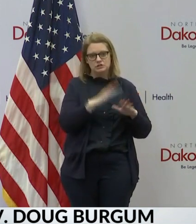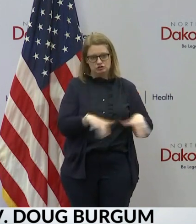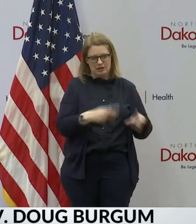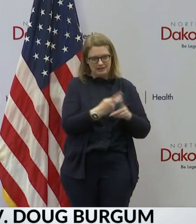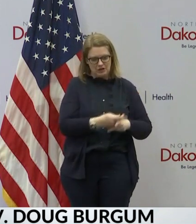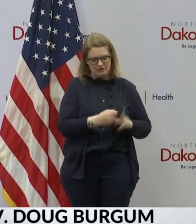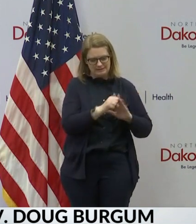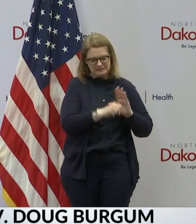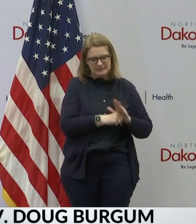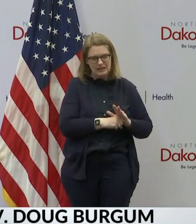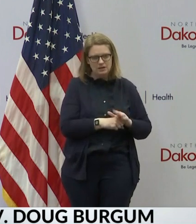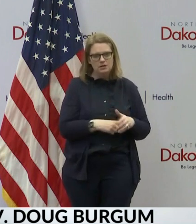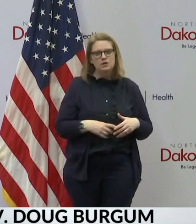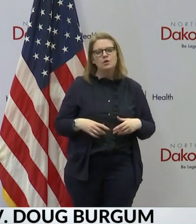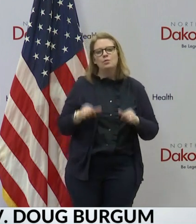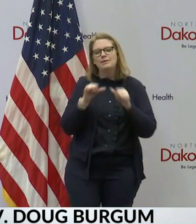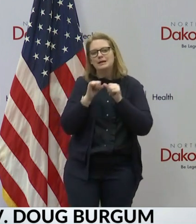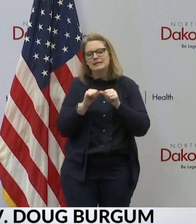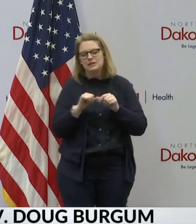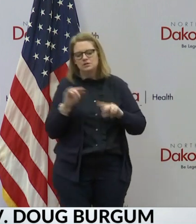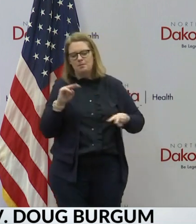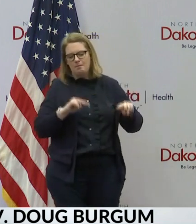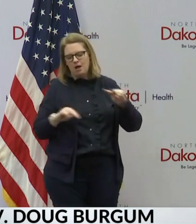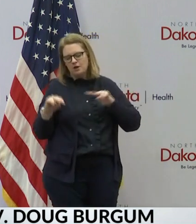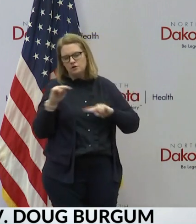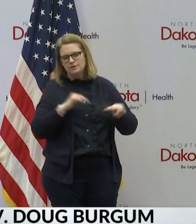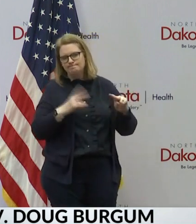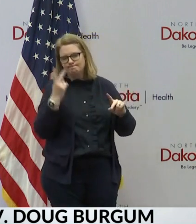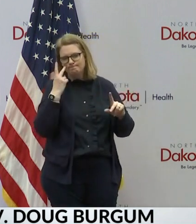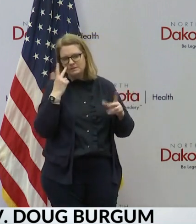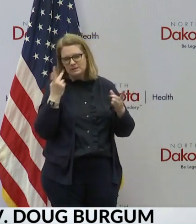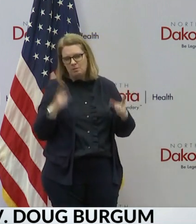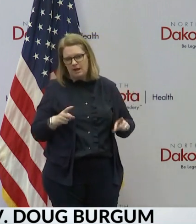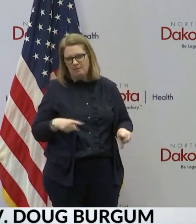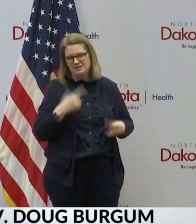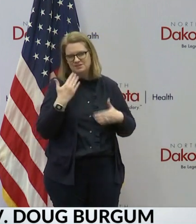ON APRIL 1st, THERE WAS 172 WERE OPEN AND 165 REOPENED. WE'RE GOING TO CONTINUE